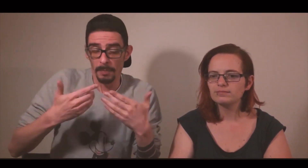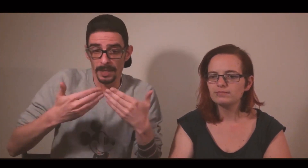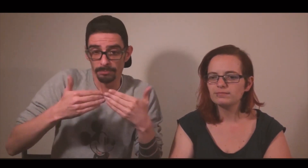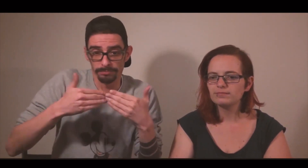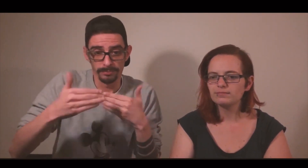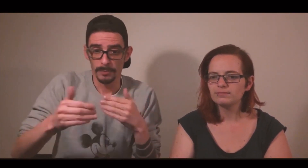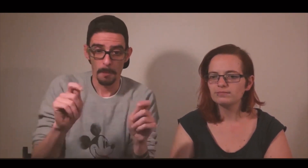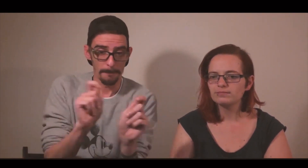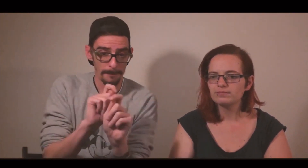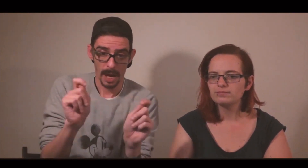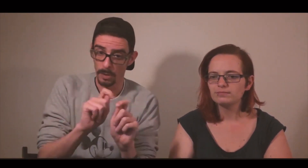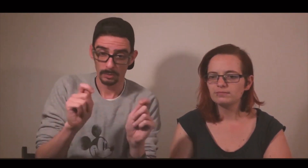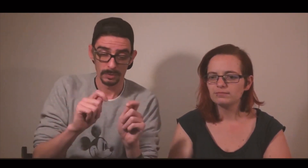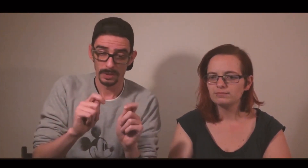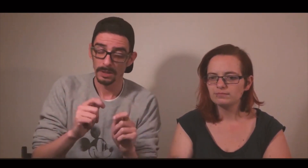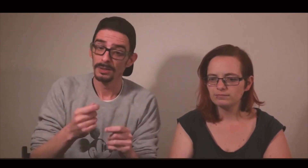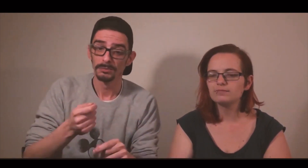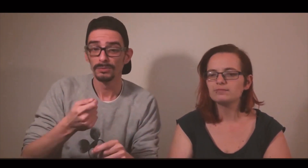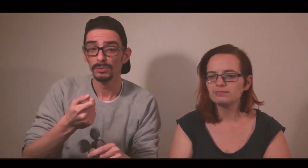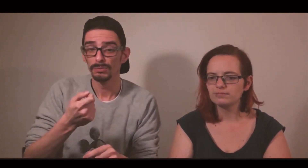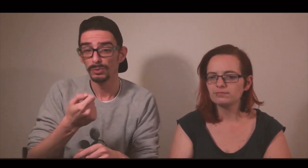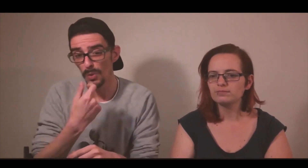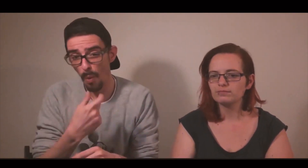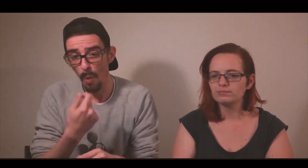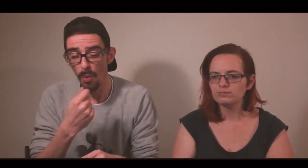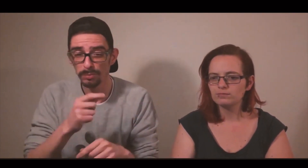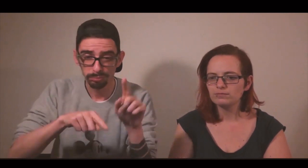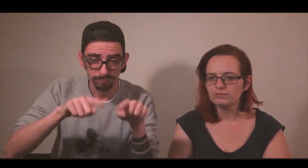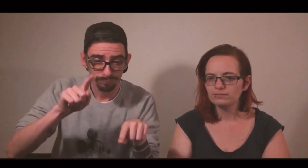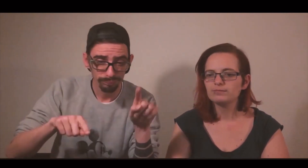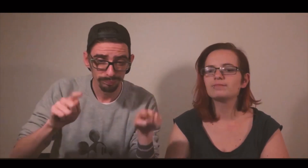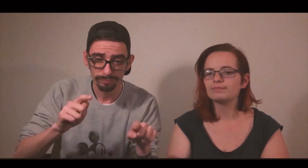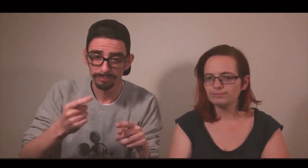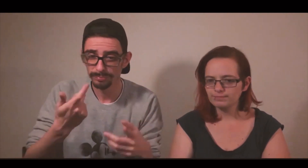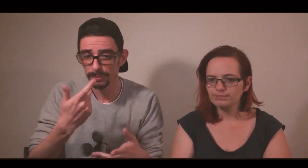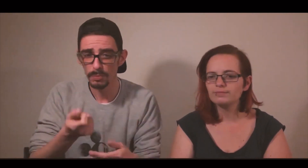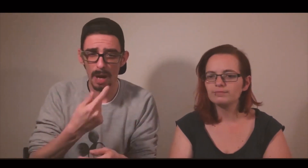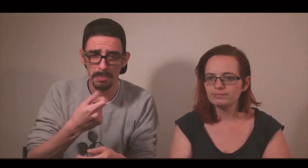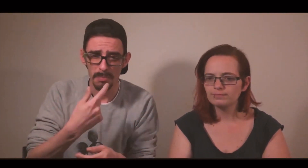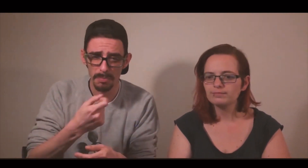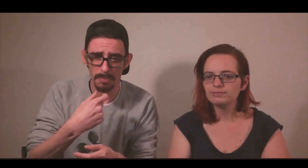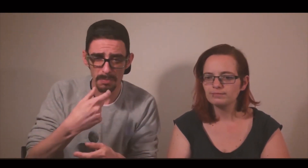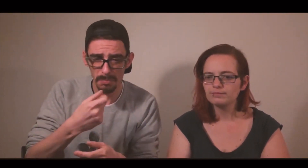Sometimes there is no pause in life and so he used countless drugs,